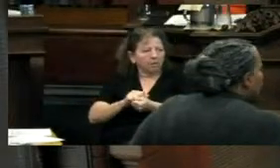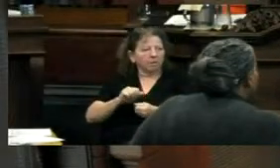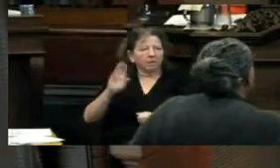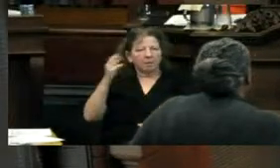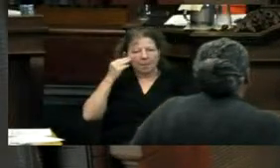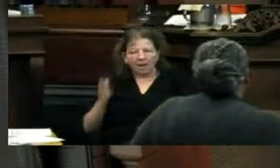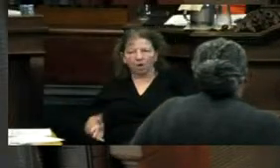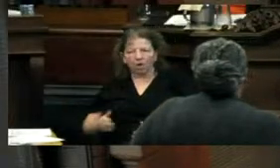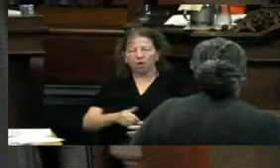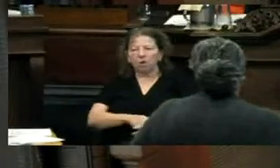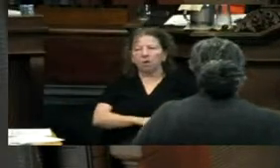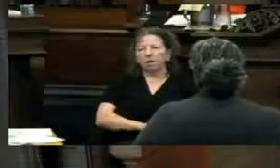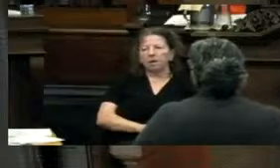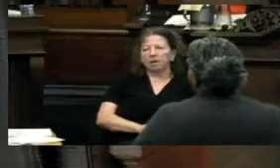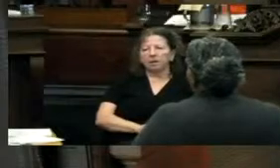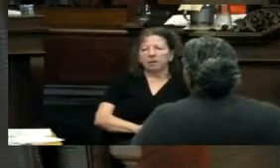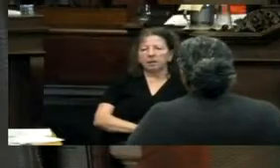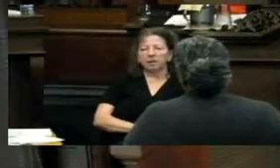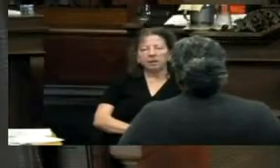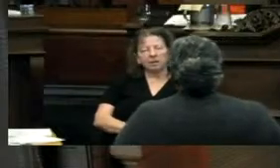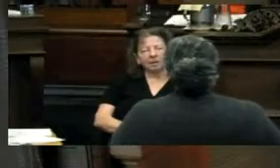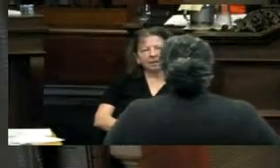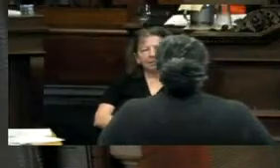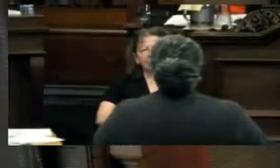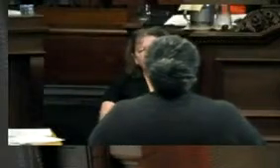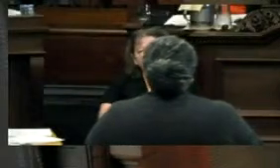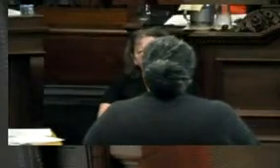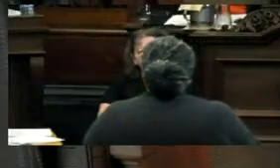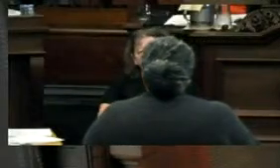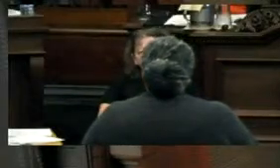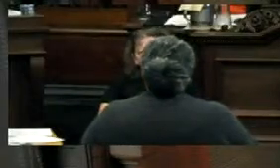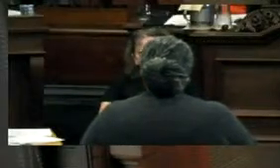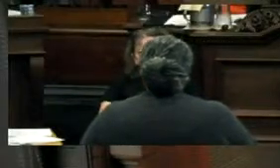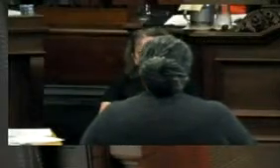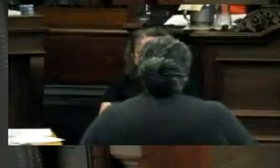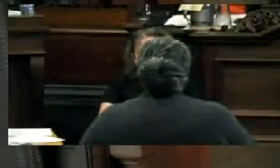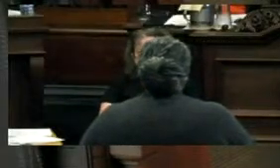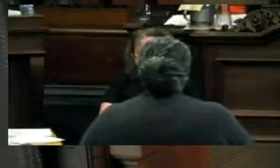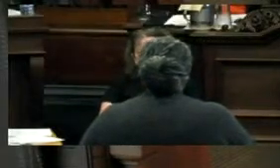would stand in my place, but not be interacting with me on the